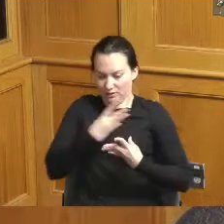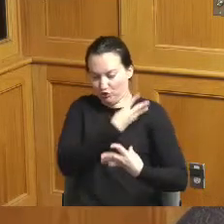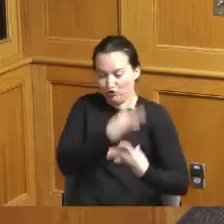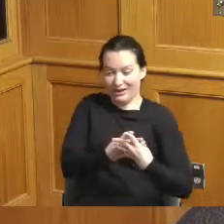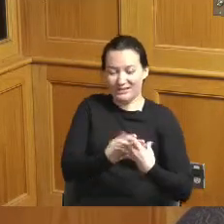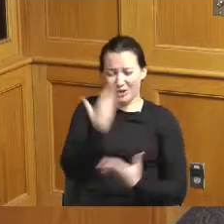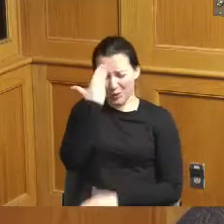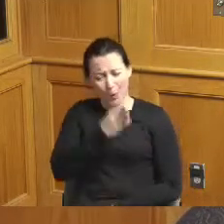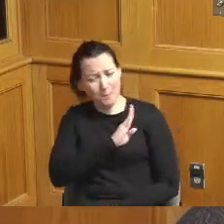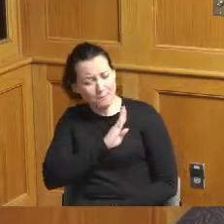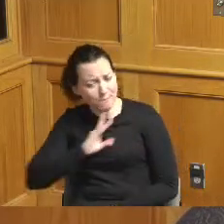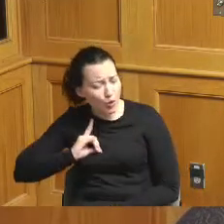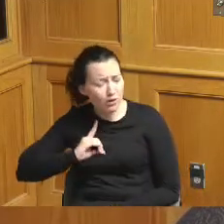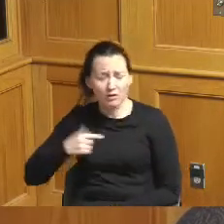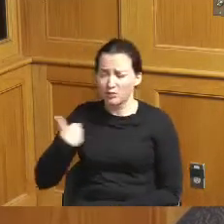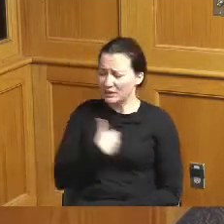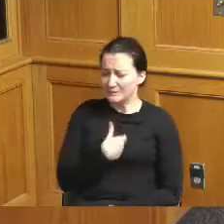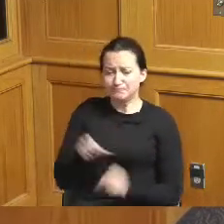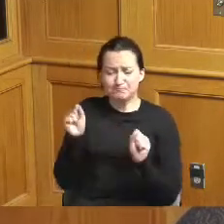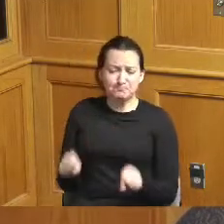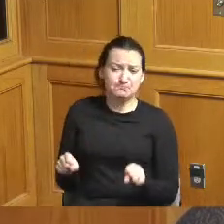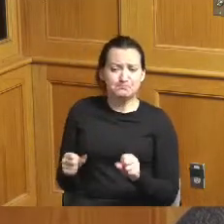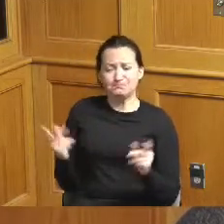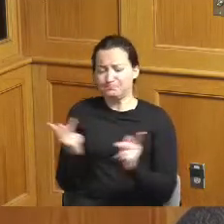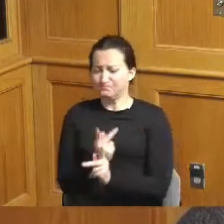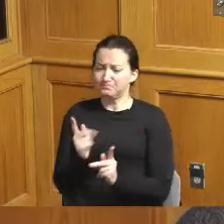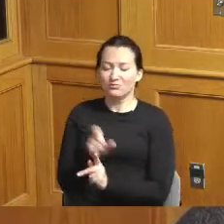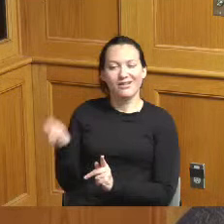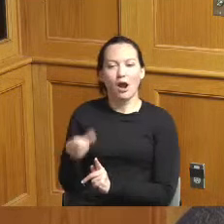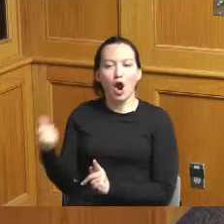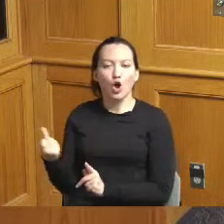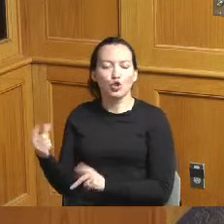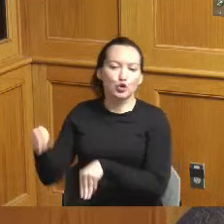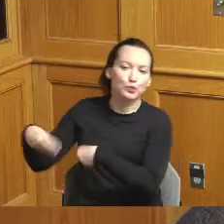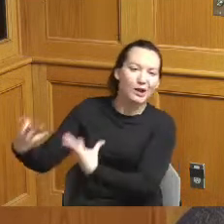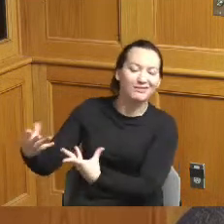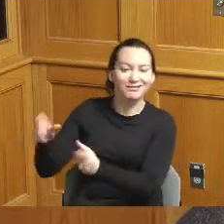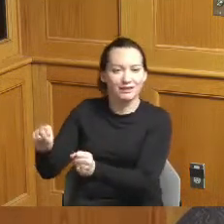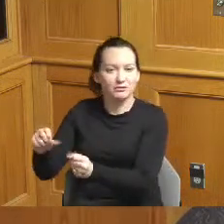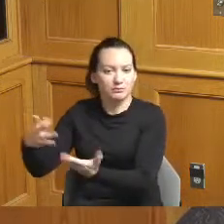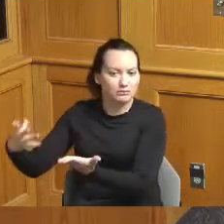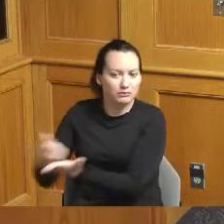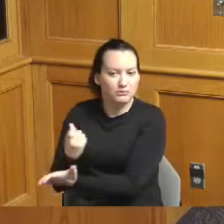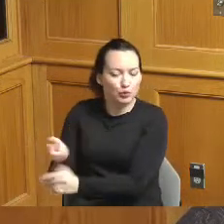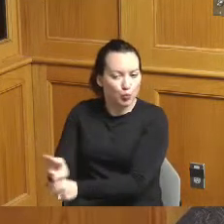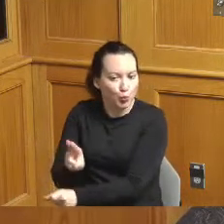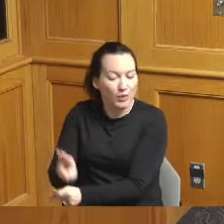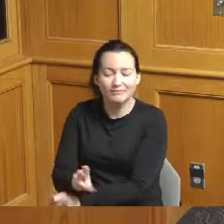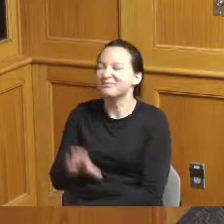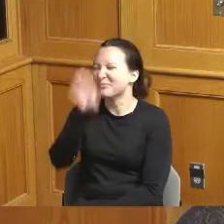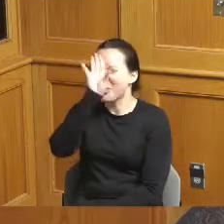board we can look at you know what other providers we could use and I and it sounds like that's what